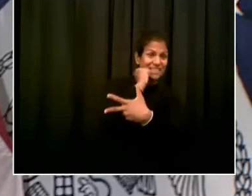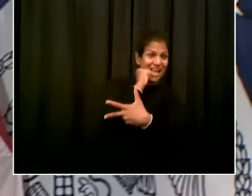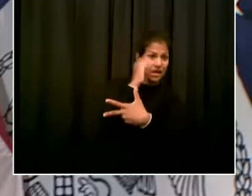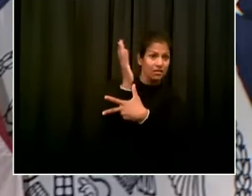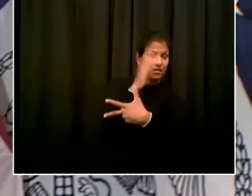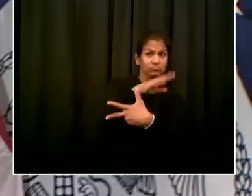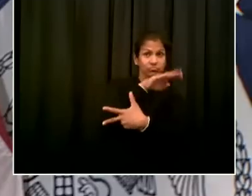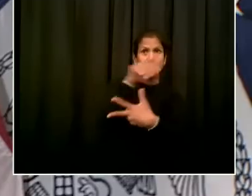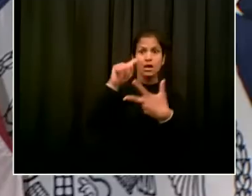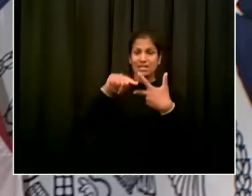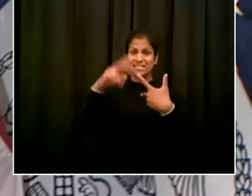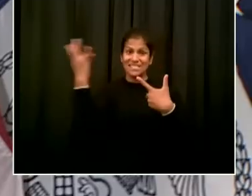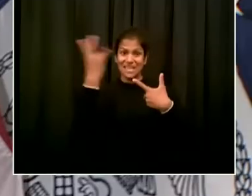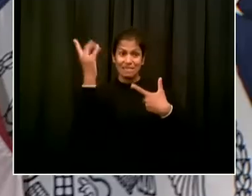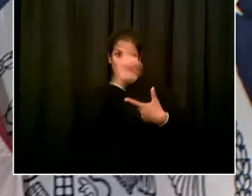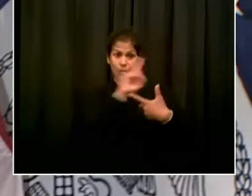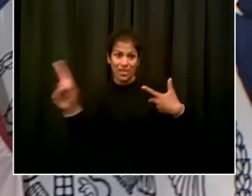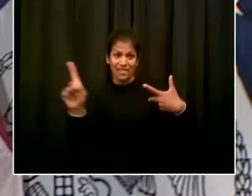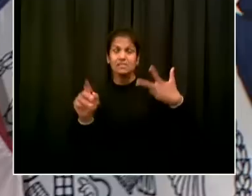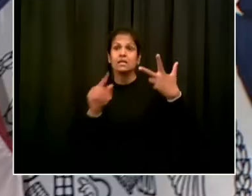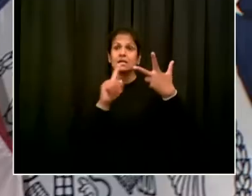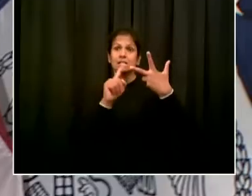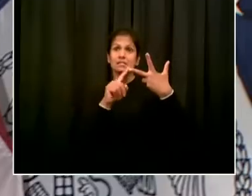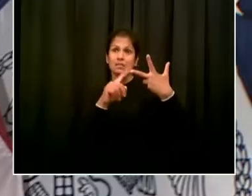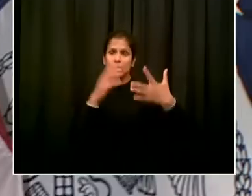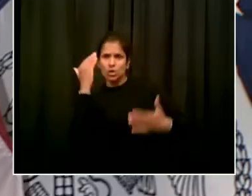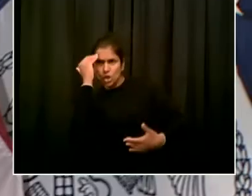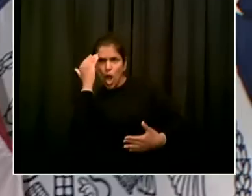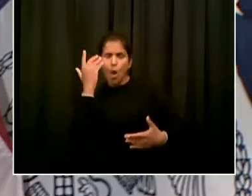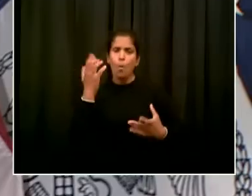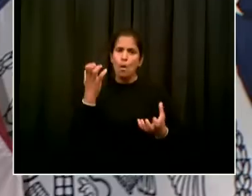INDICATORS N IUUISNOO. N